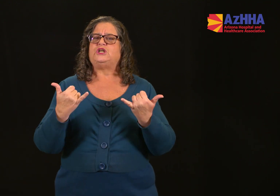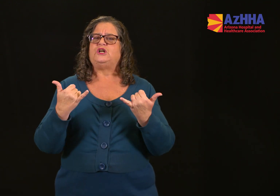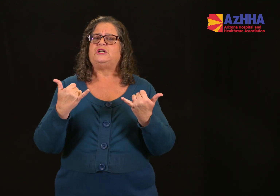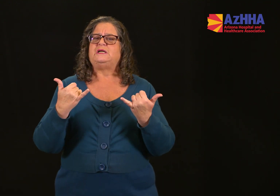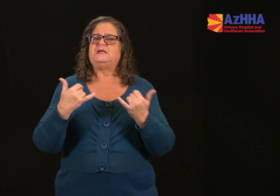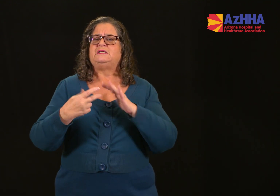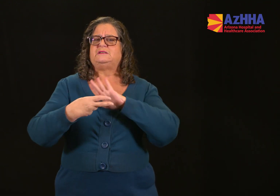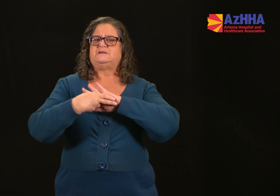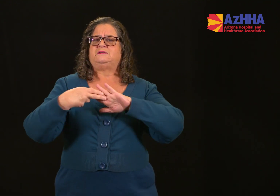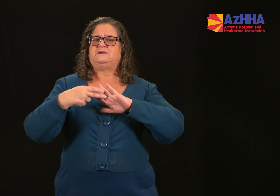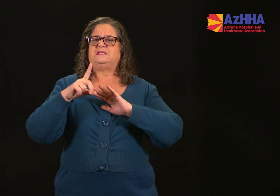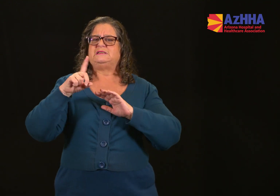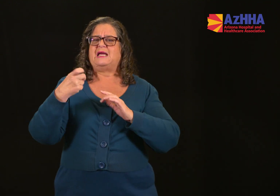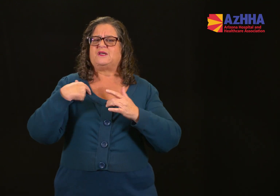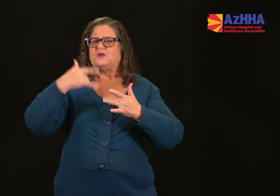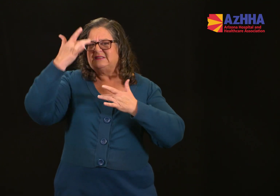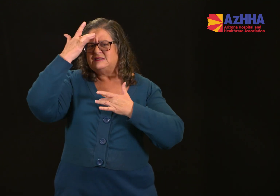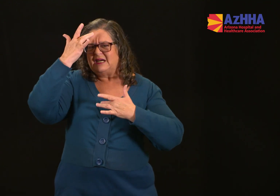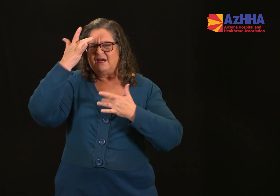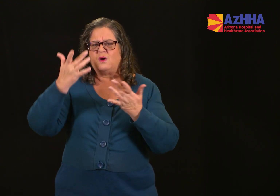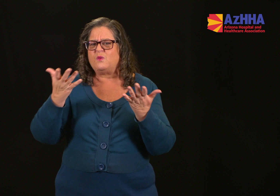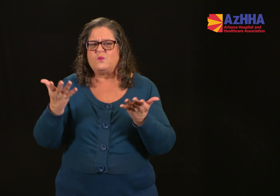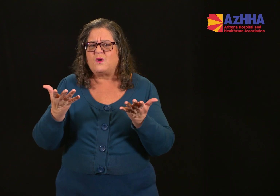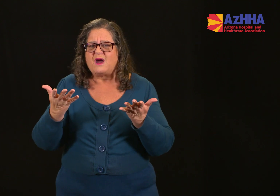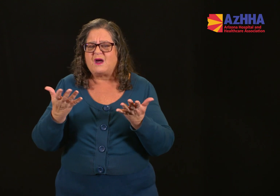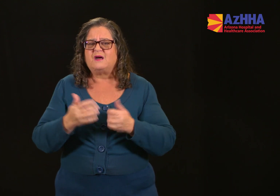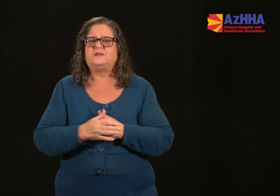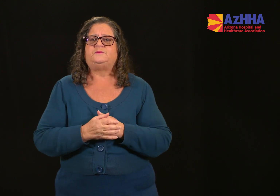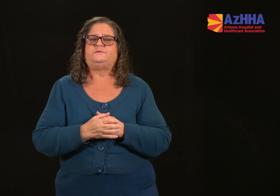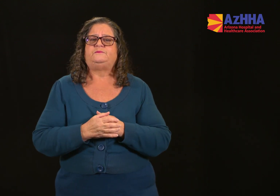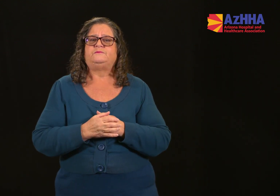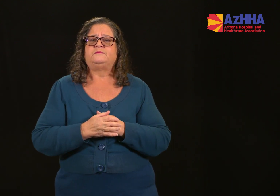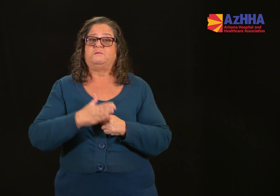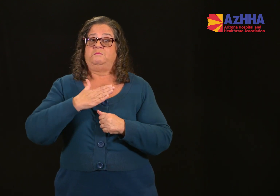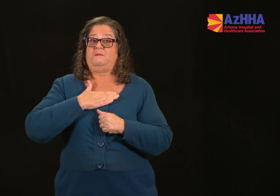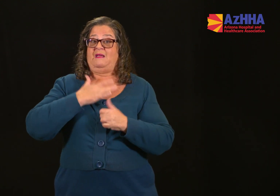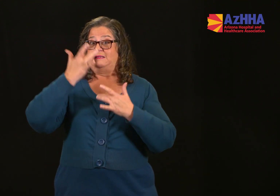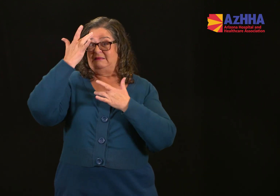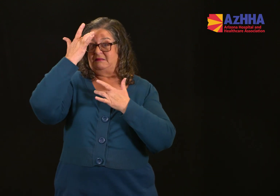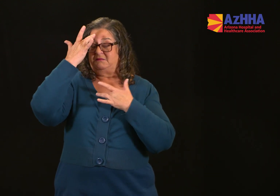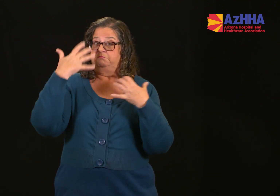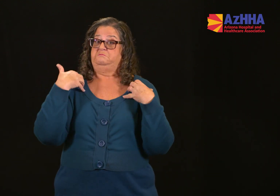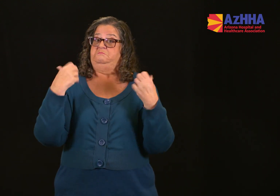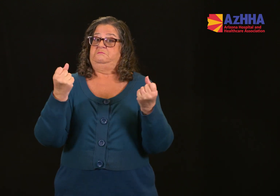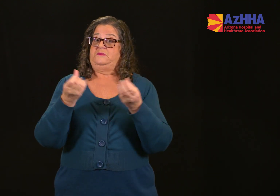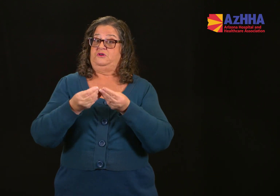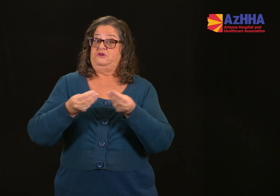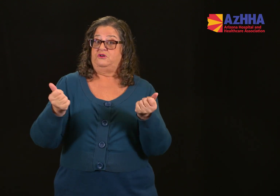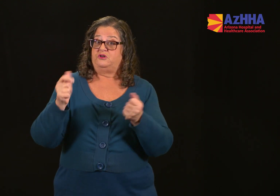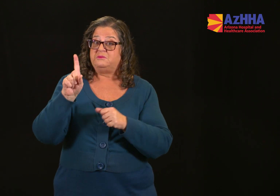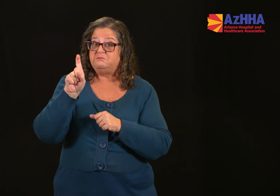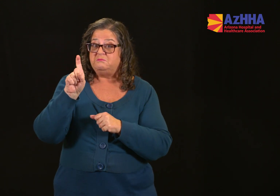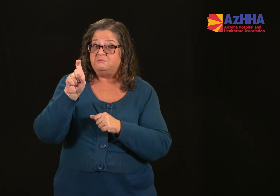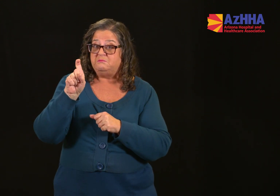What is my current diagnosis, if any? Is my illness curable?